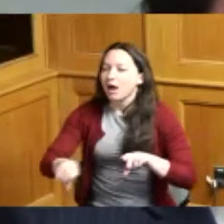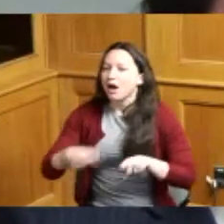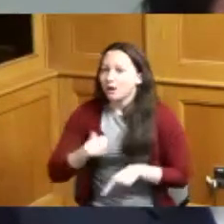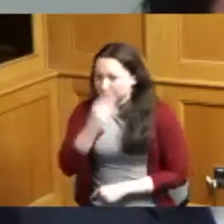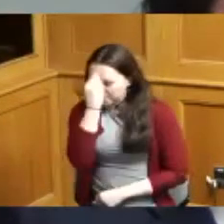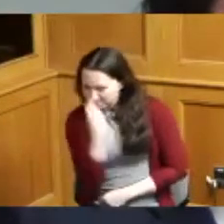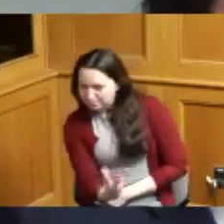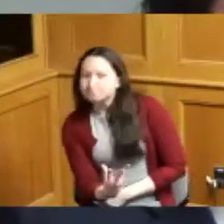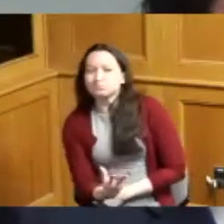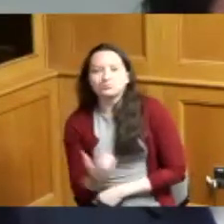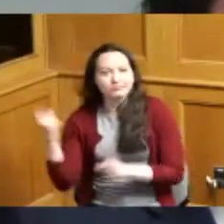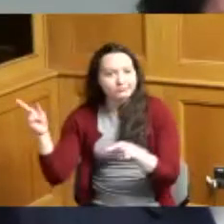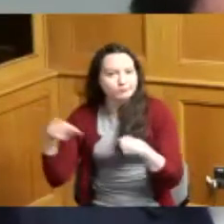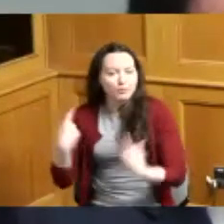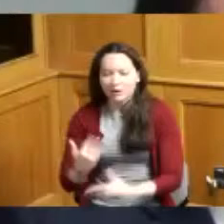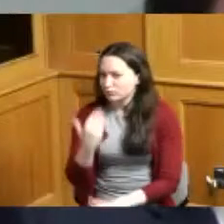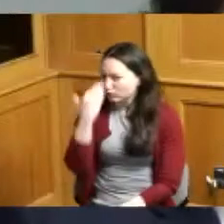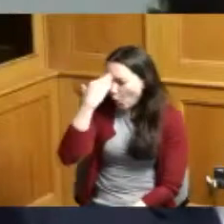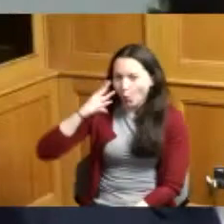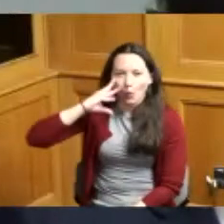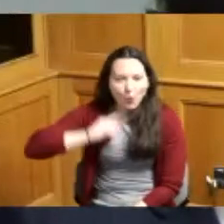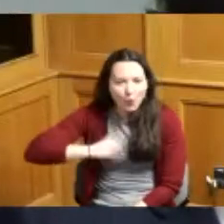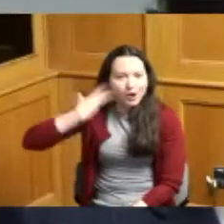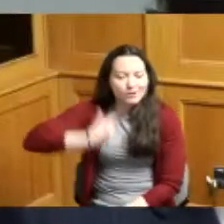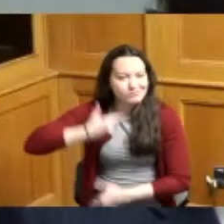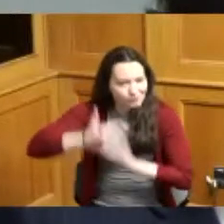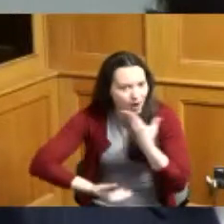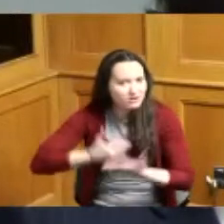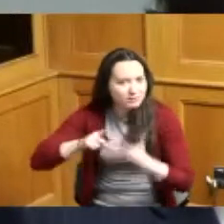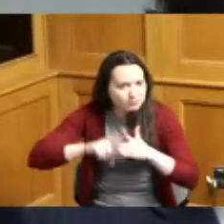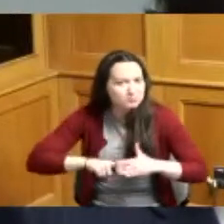that that they have been knowledgeable of that process since we've started those discussions